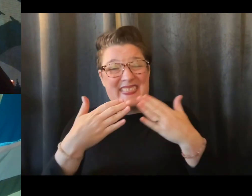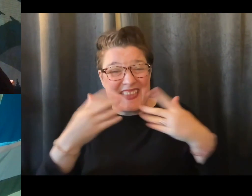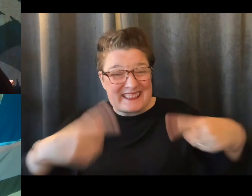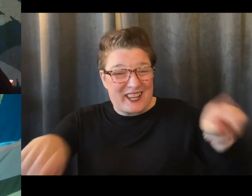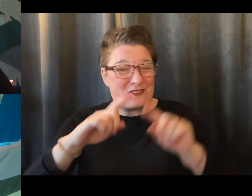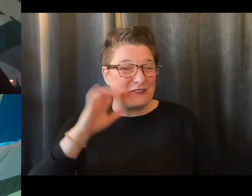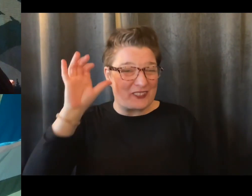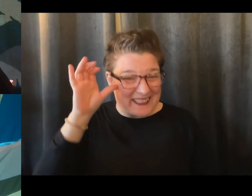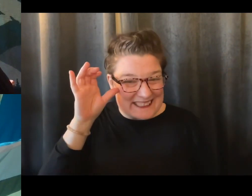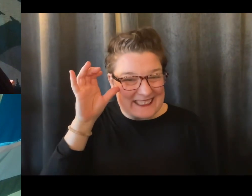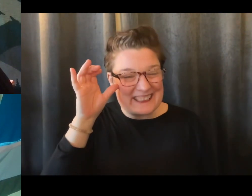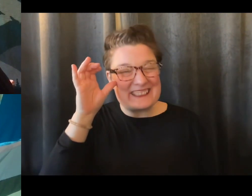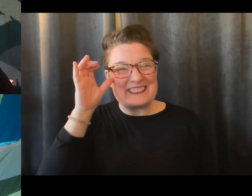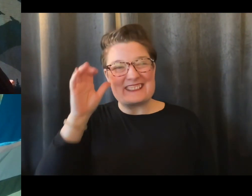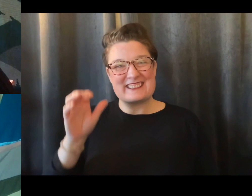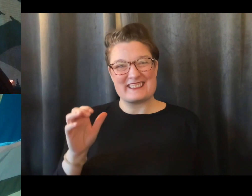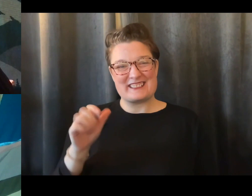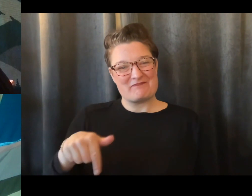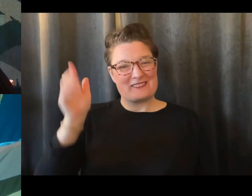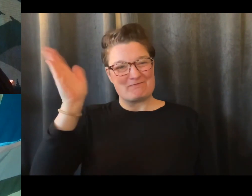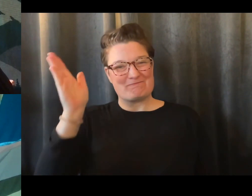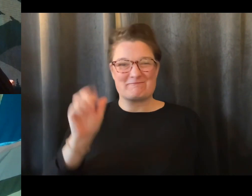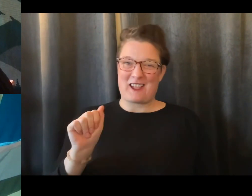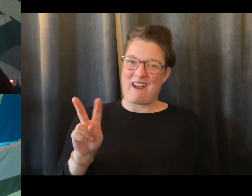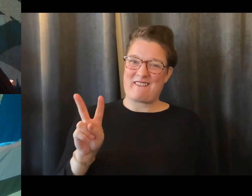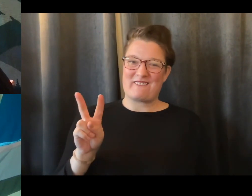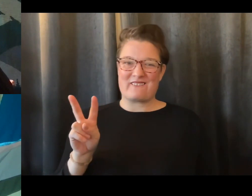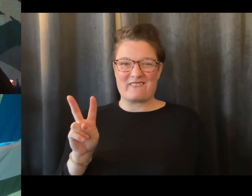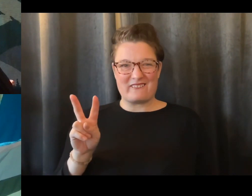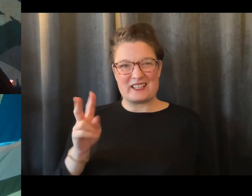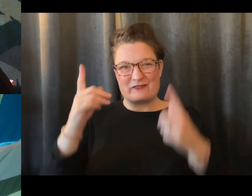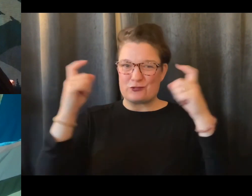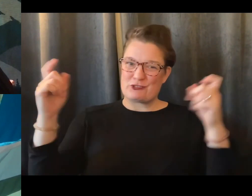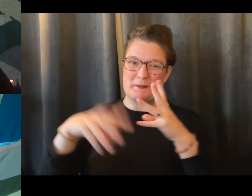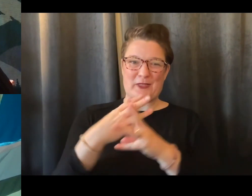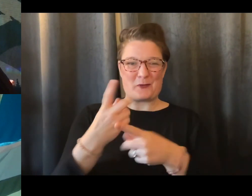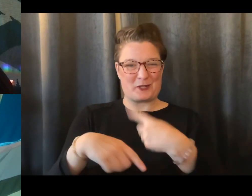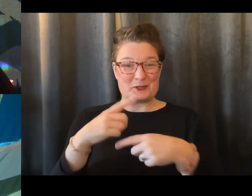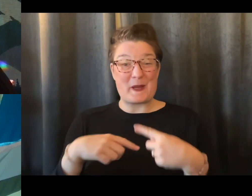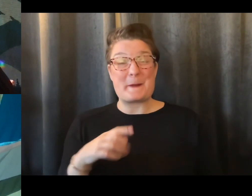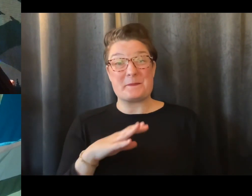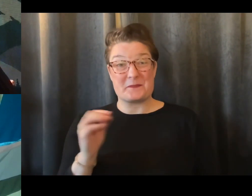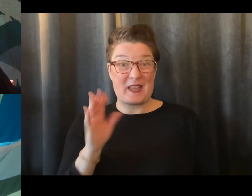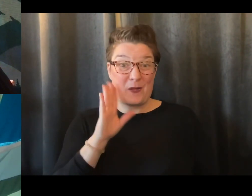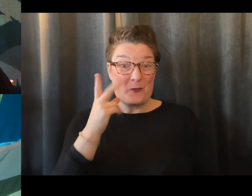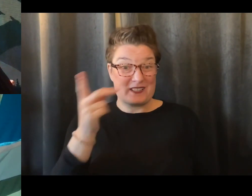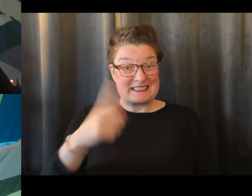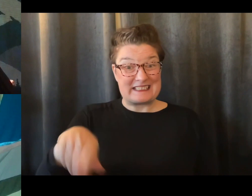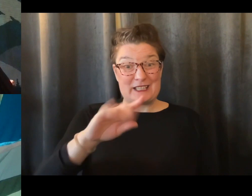Come podcast, and we'll see you next month for Elul, which will be our last podcast.